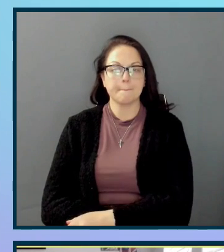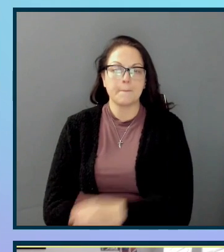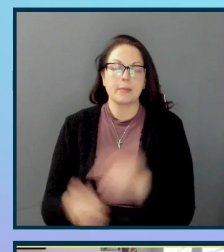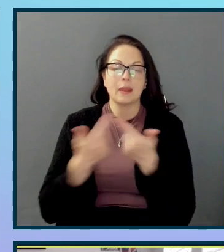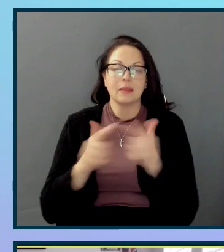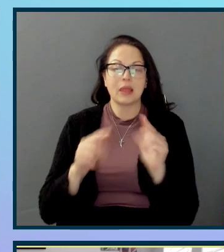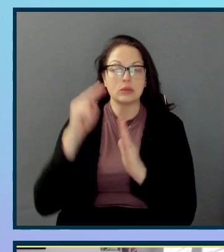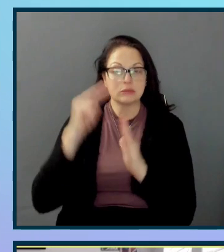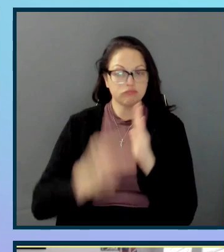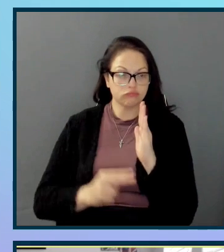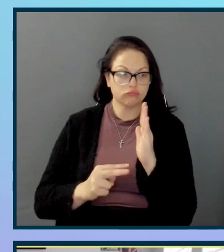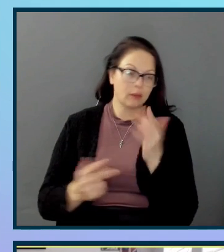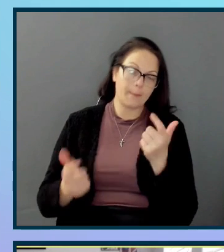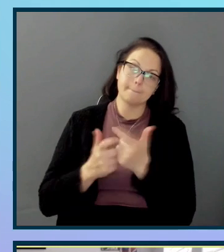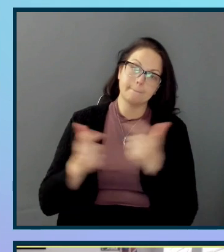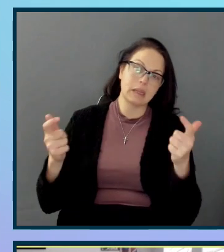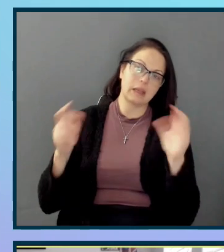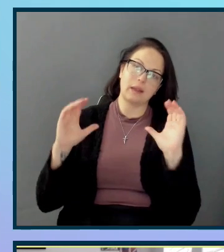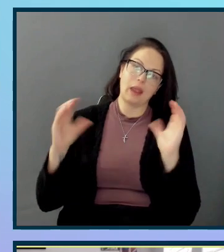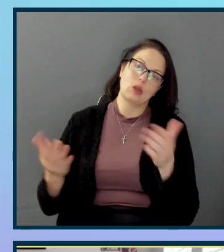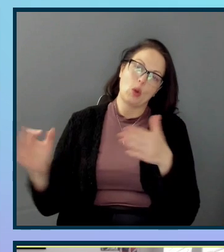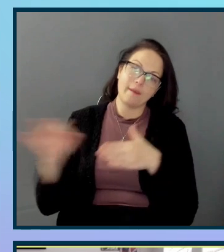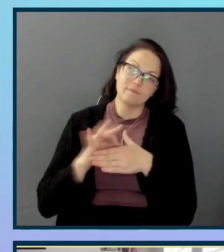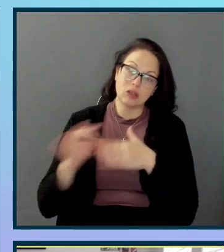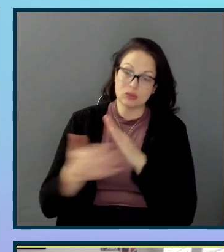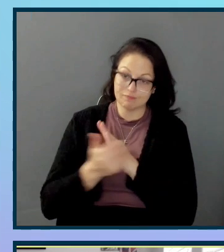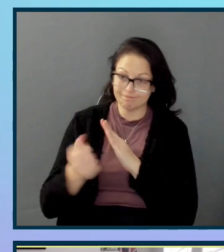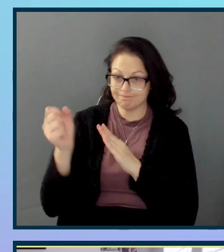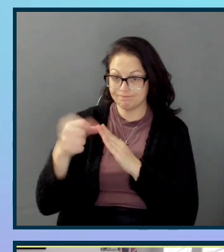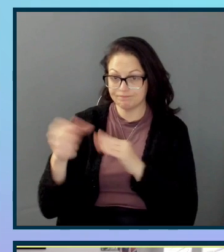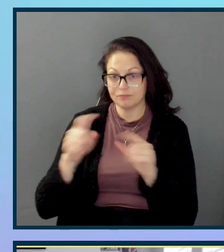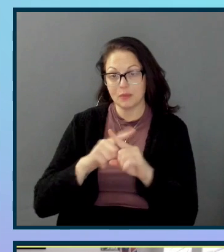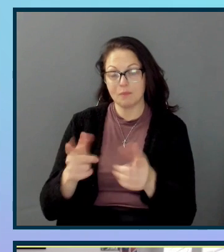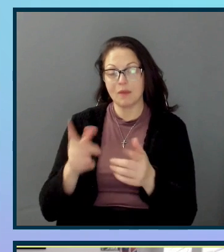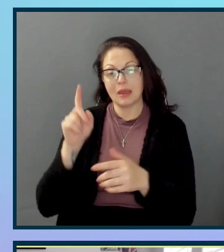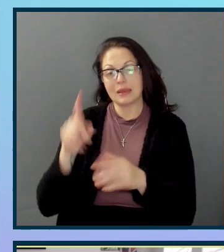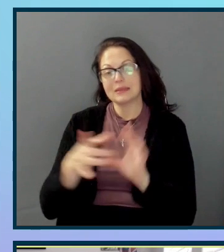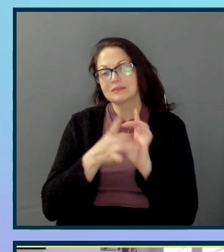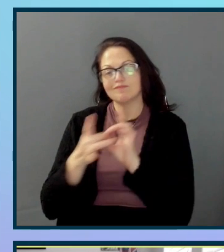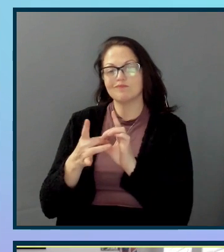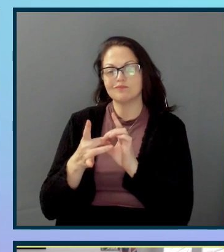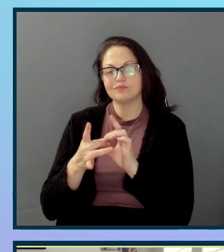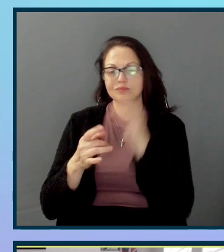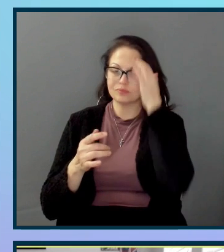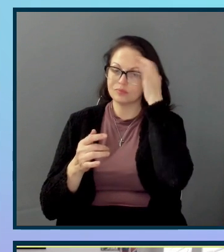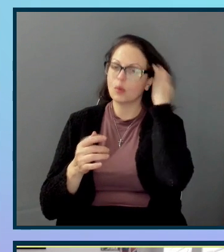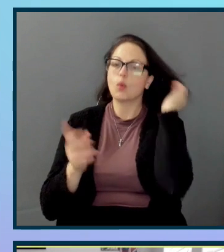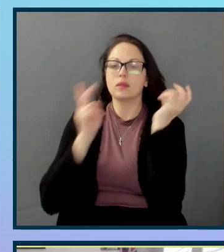is this massive category of functional skill, but it has to do with visual processing,